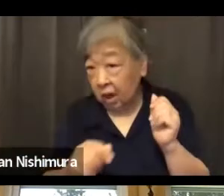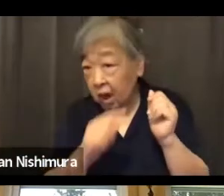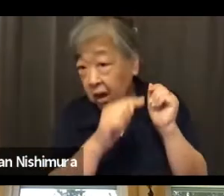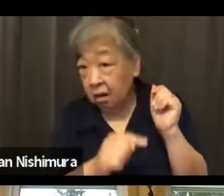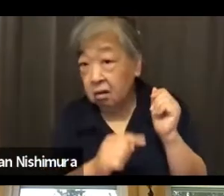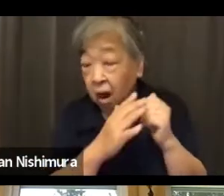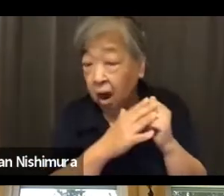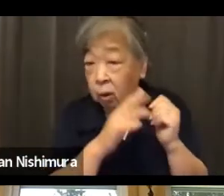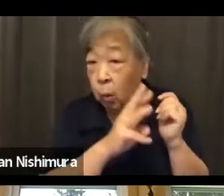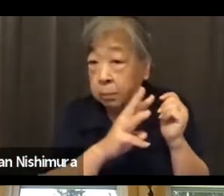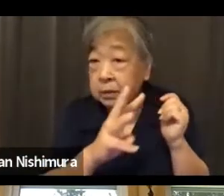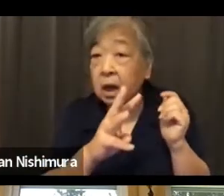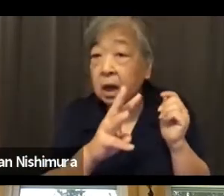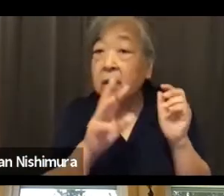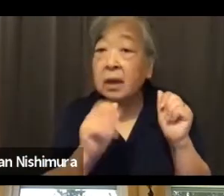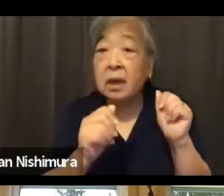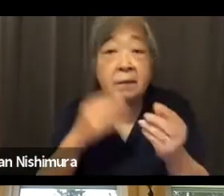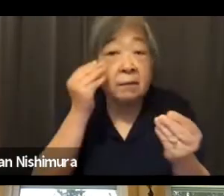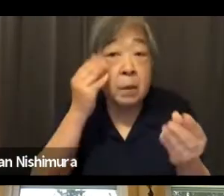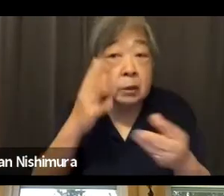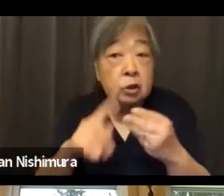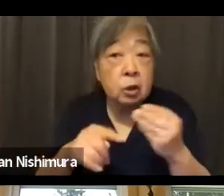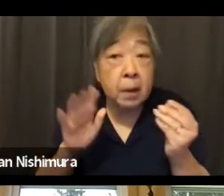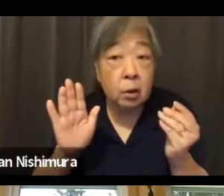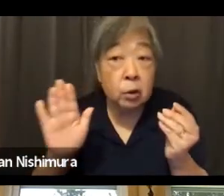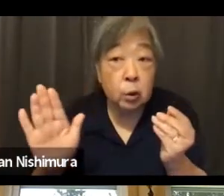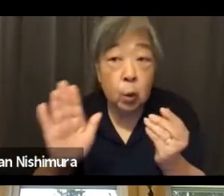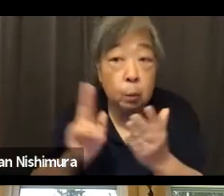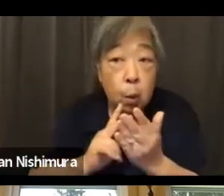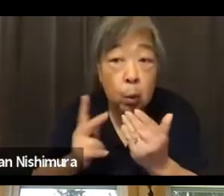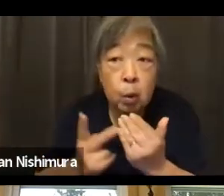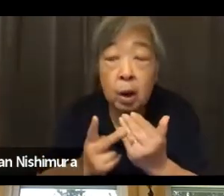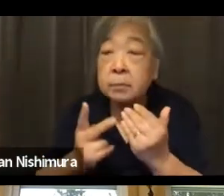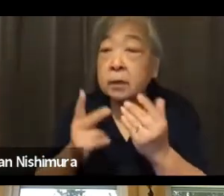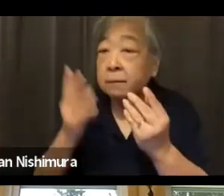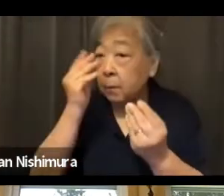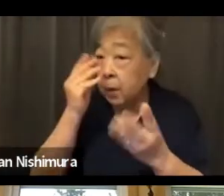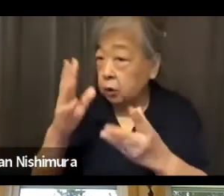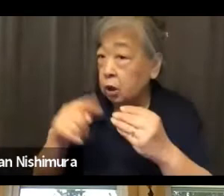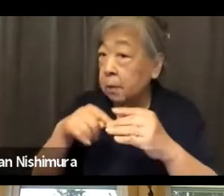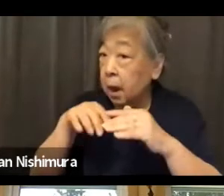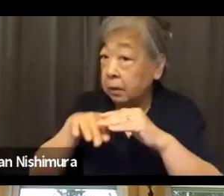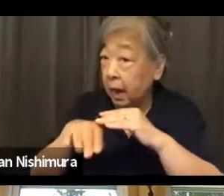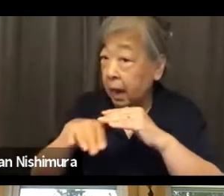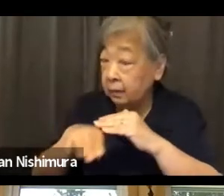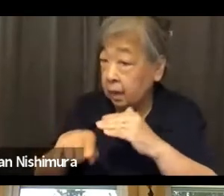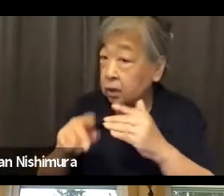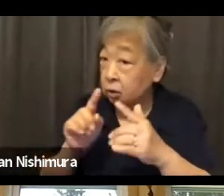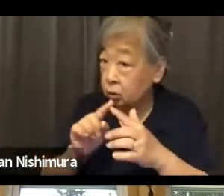You could have information about your own programs and general access to those programs